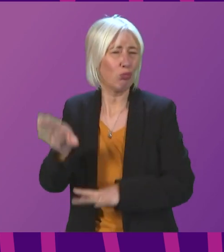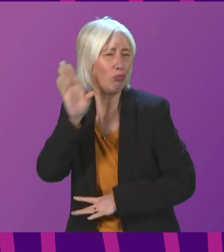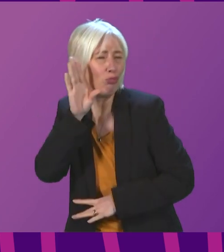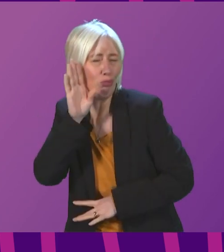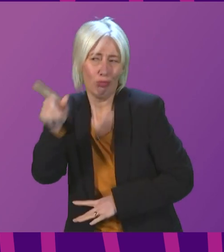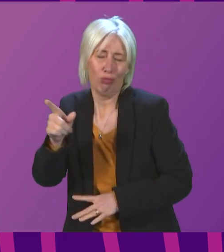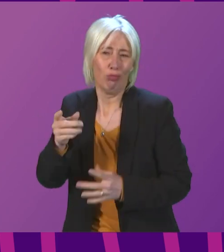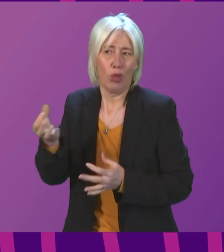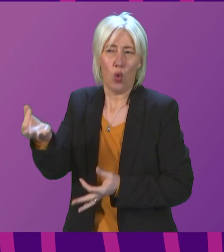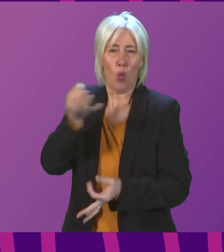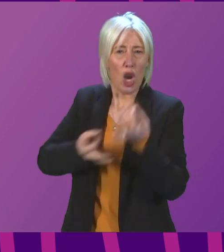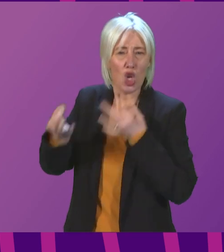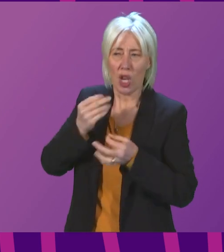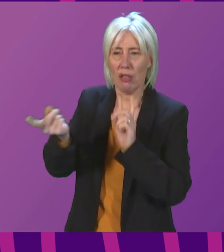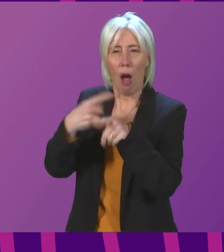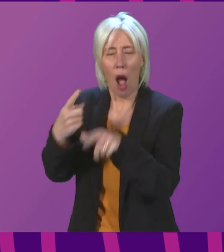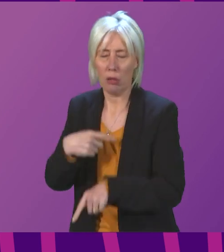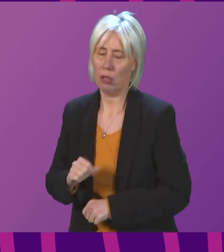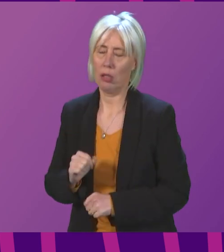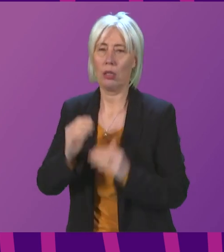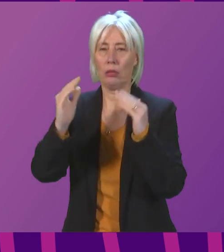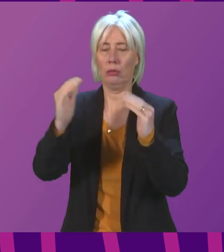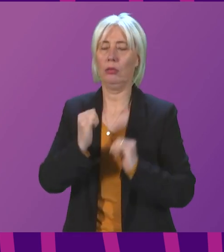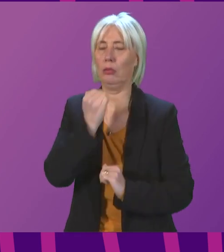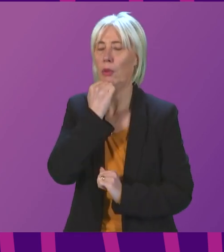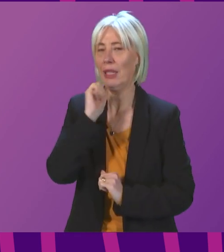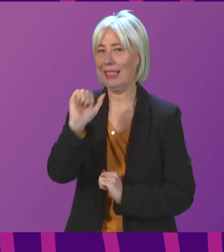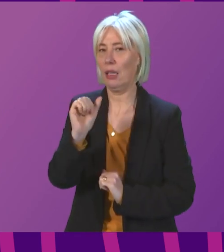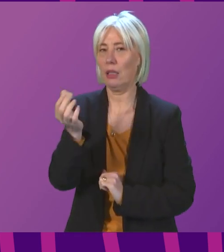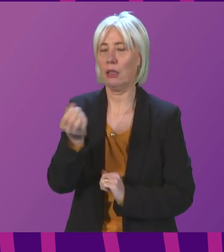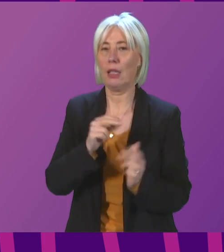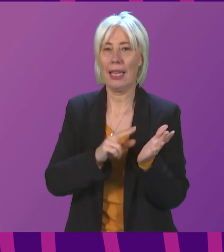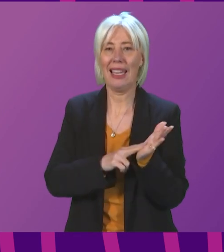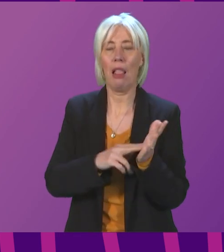and answers.